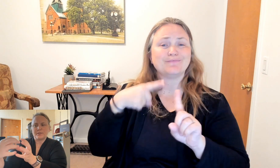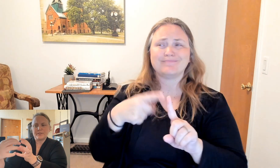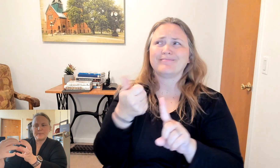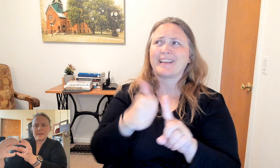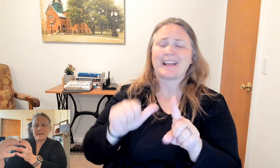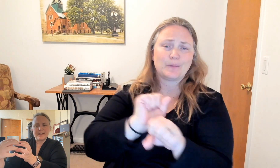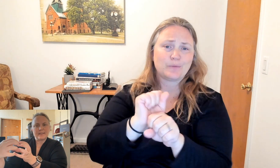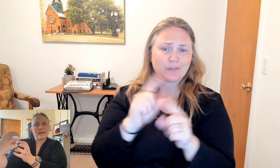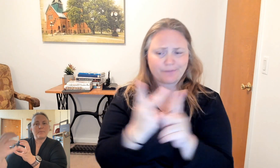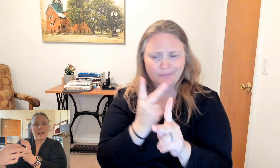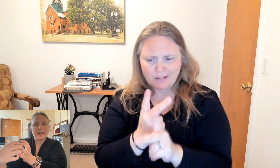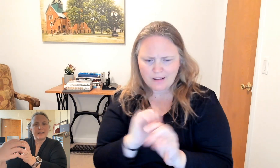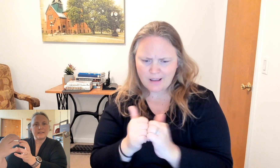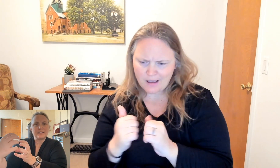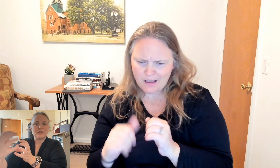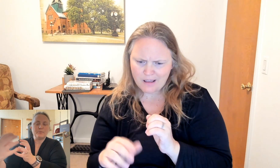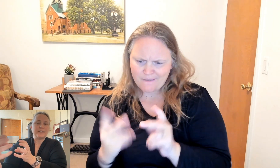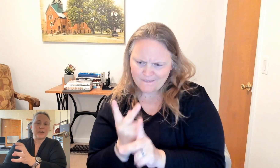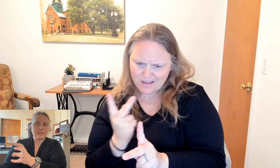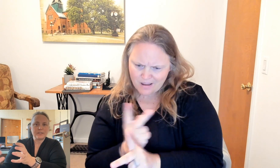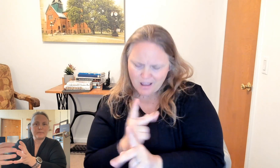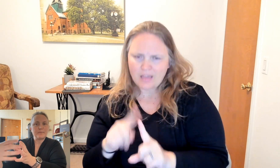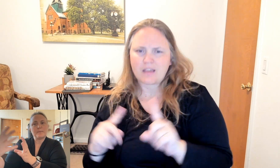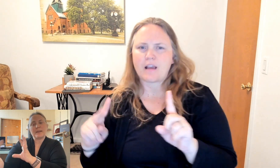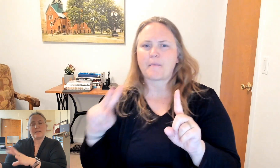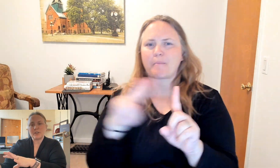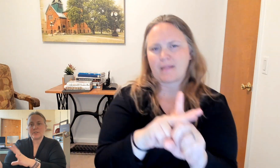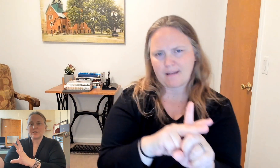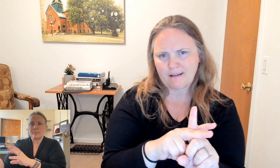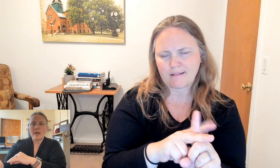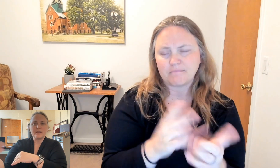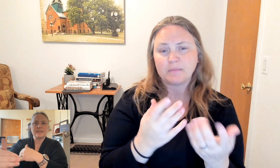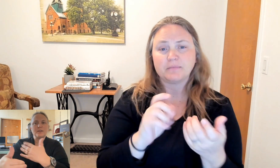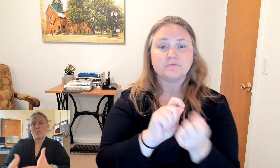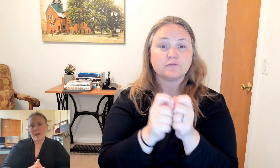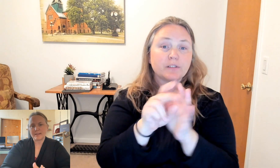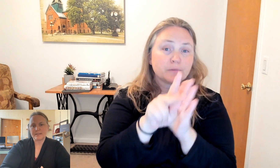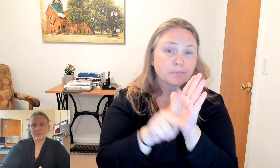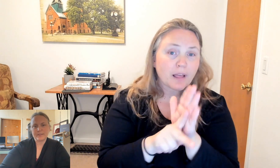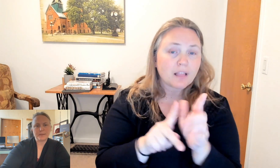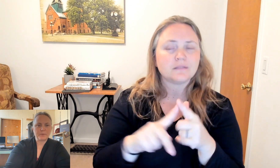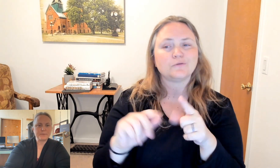learn something and then apply it to make changes, maybe making changes to policy or practice, for example.